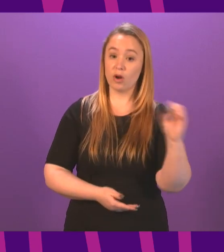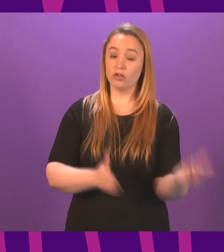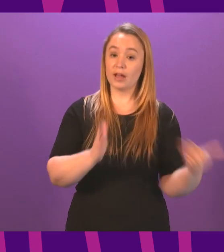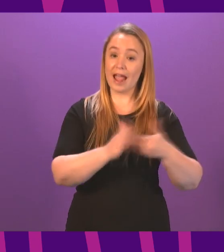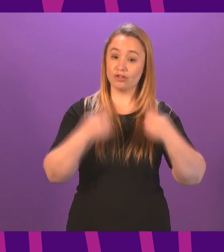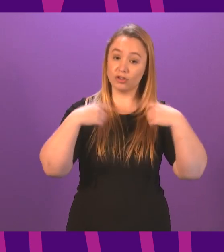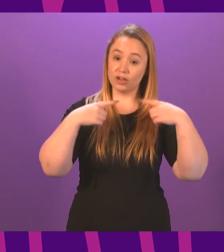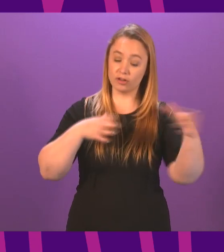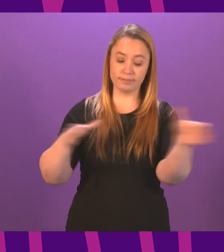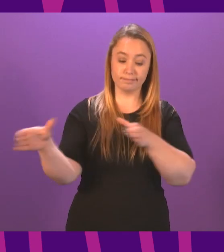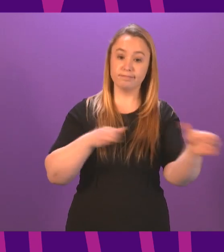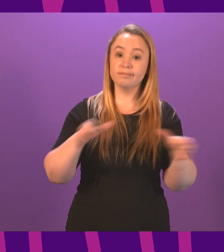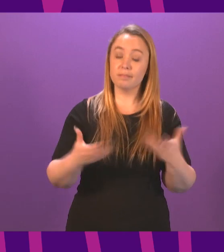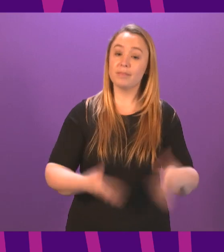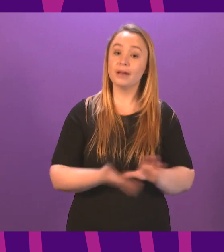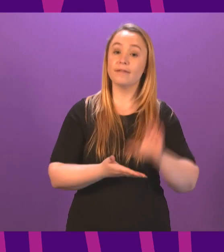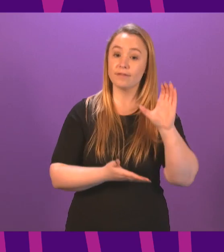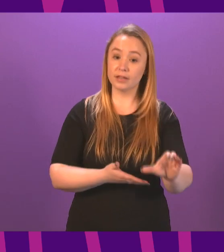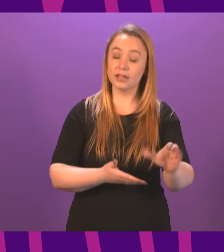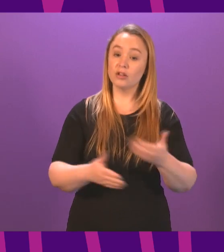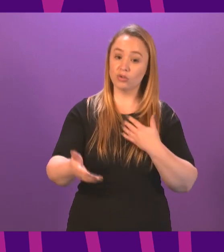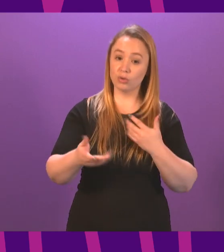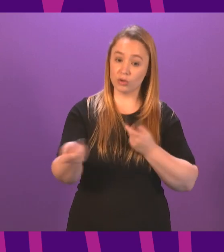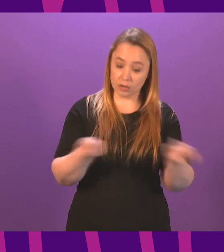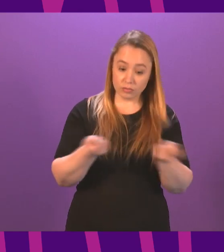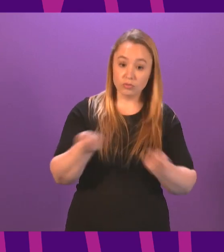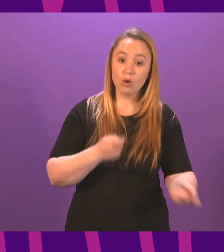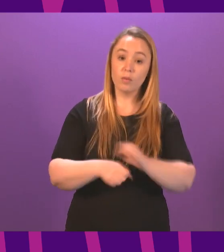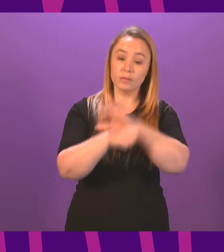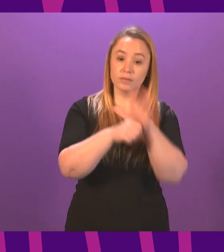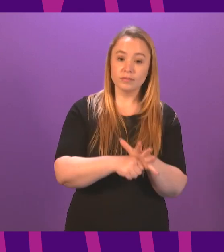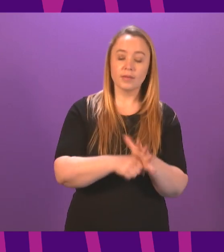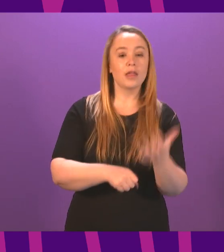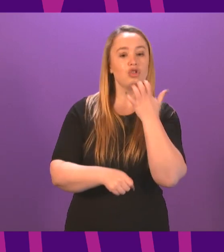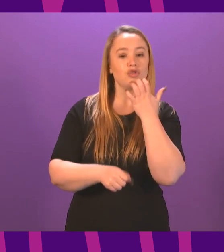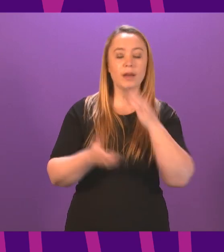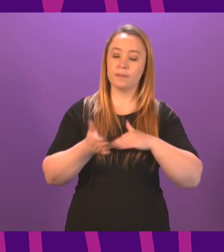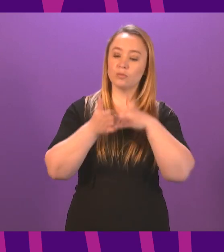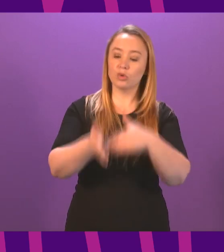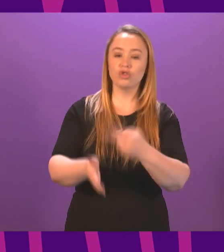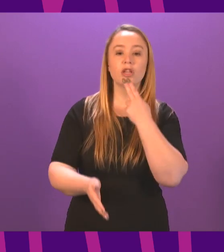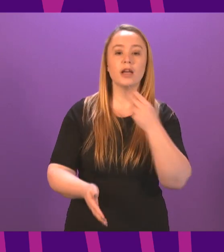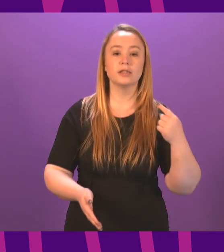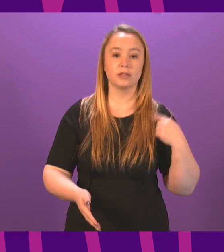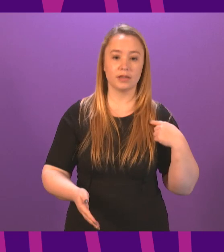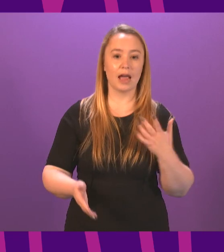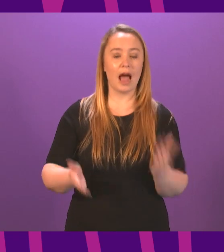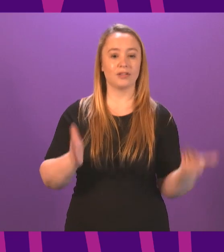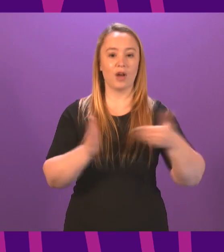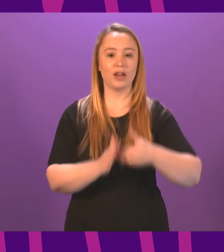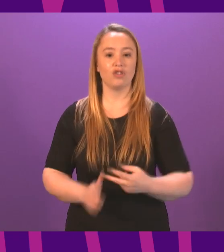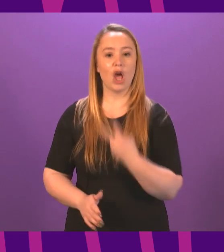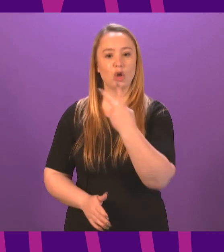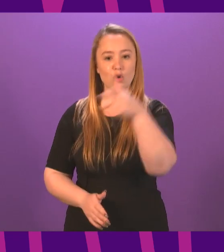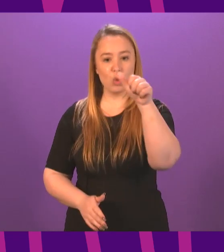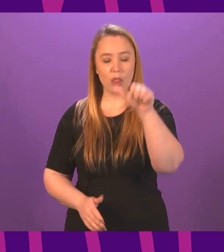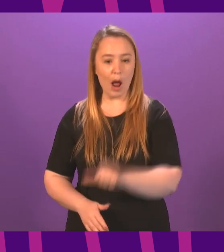Covid pandemic. The Greens’ motion asked for an additional 2,000 teachers. I accept